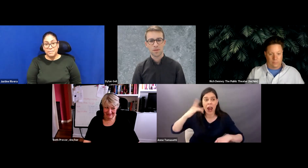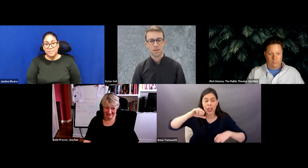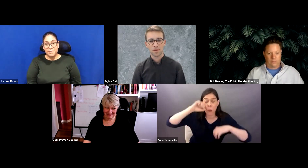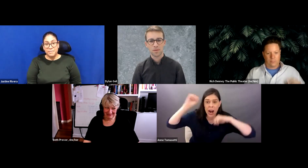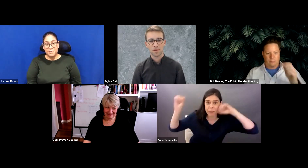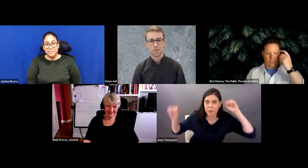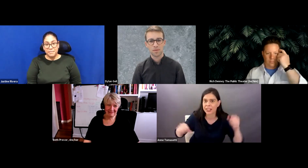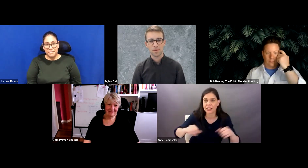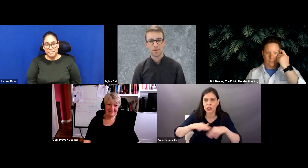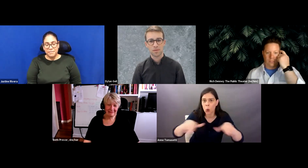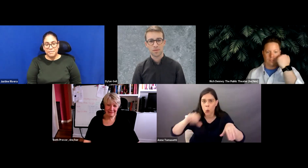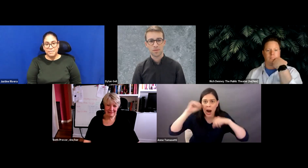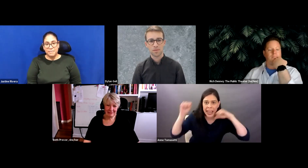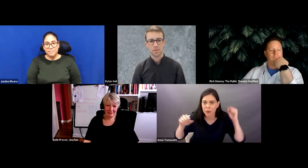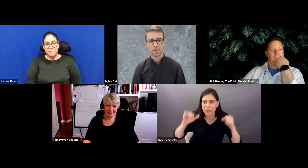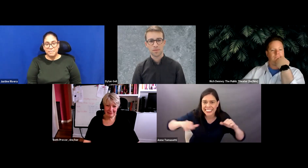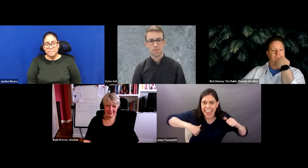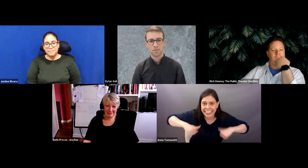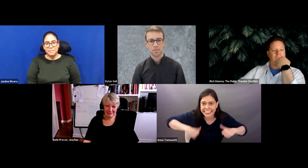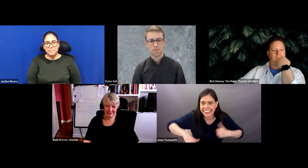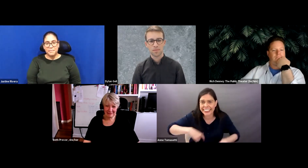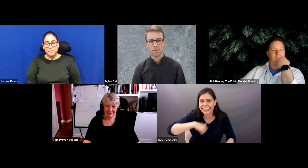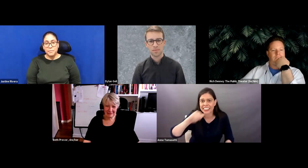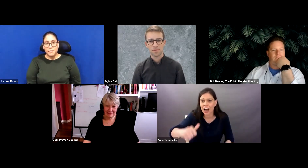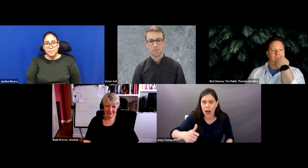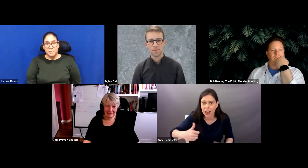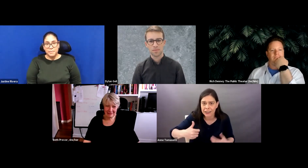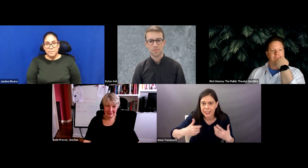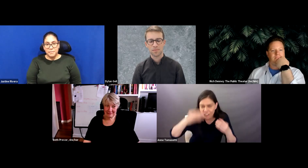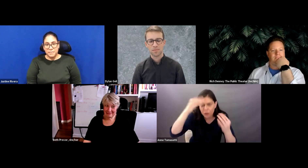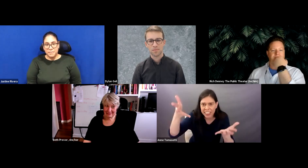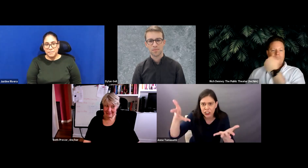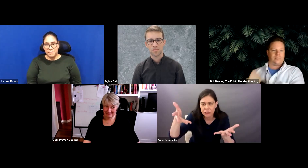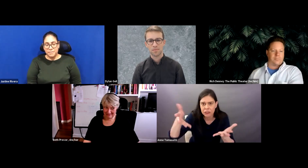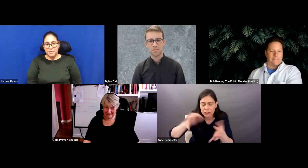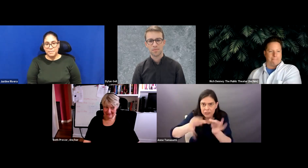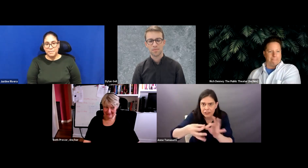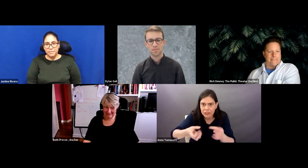acting that we were trying to avoid. He was wiping some tears, I said, "You don't need to wipe the tears. That's acting, and